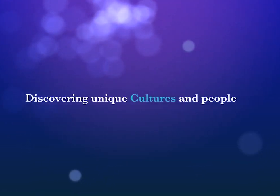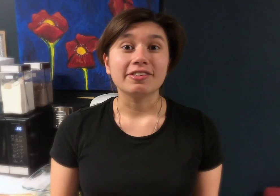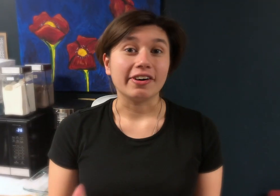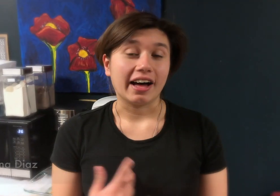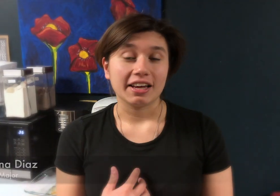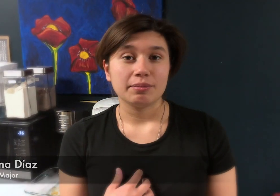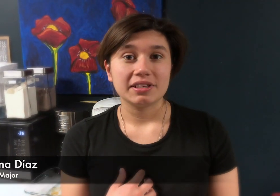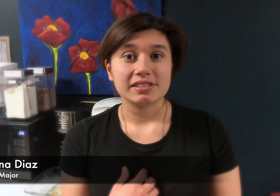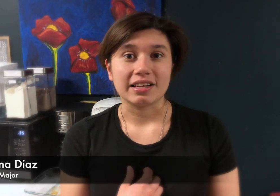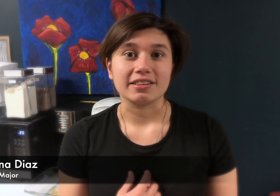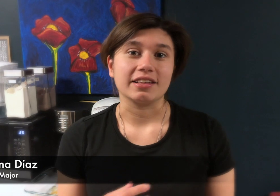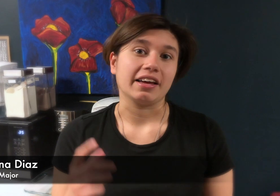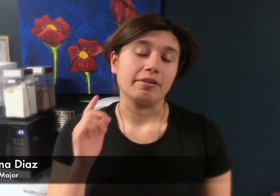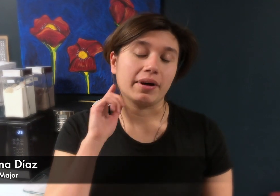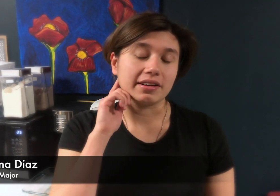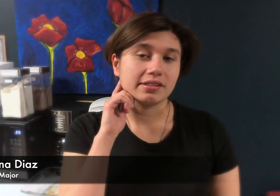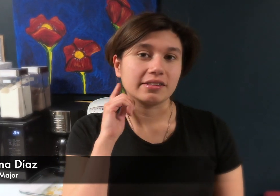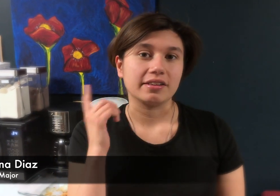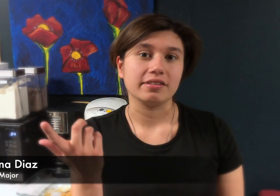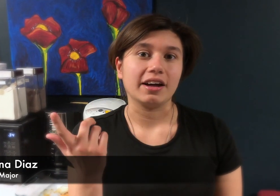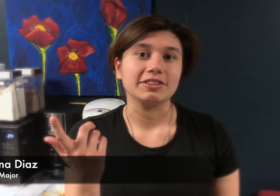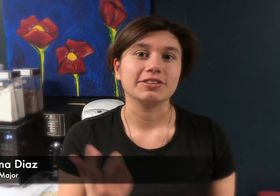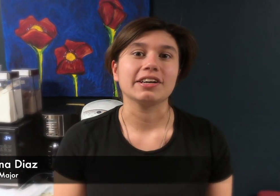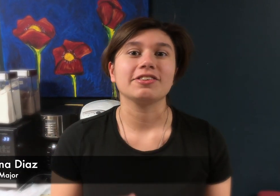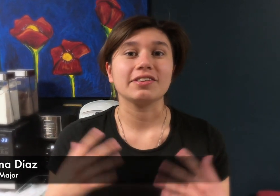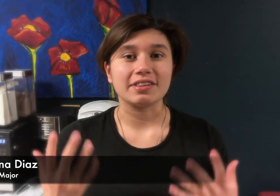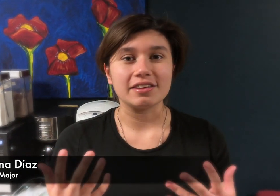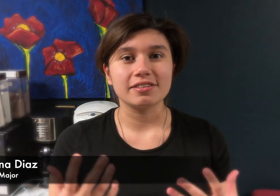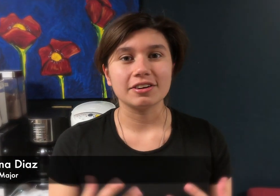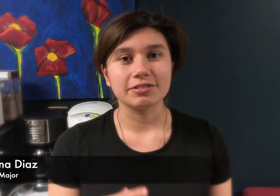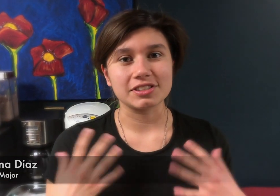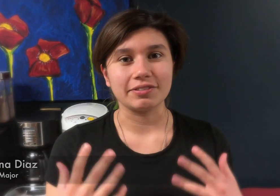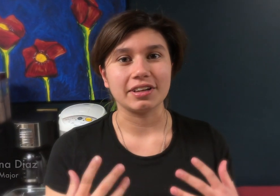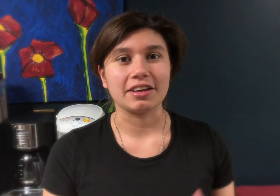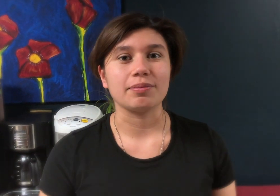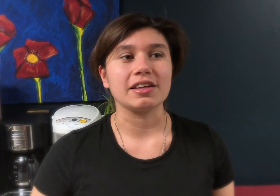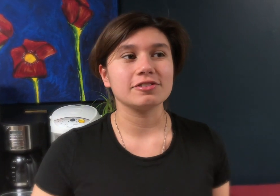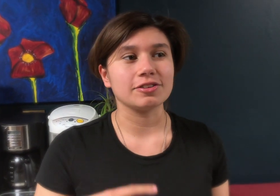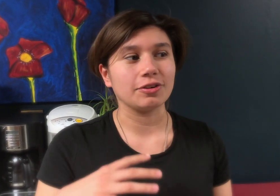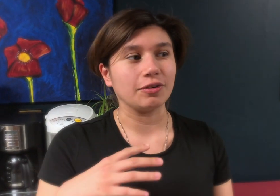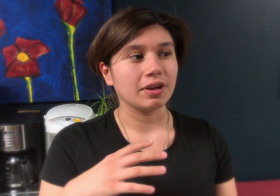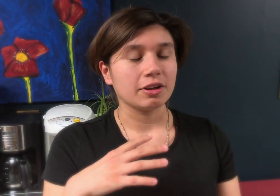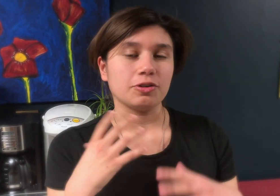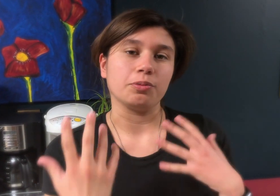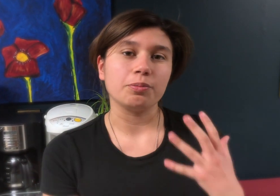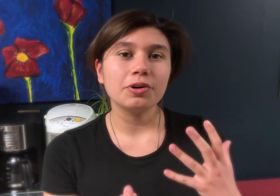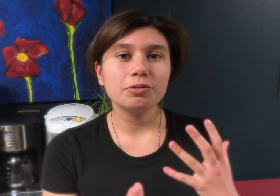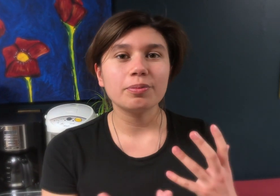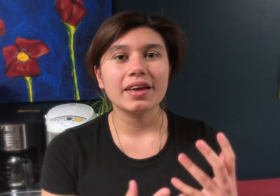So I'm dyslexic and my dylexia is auditory so it's easier for someone like me to do movement